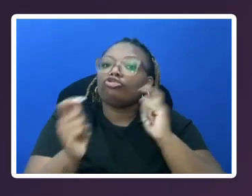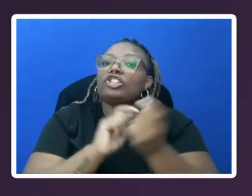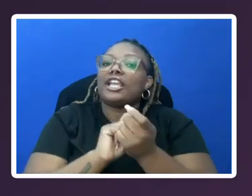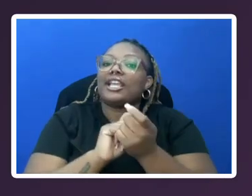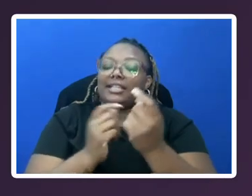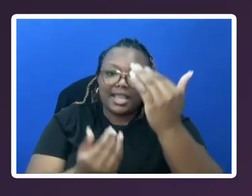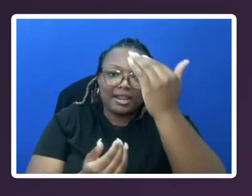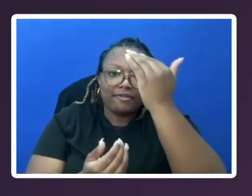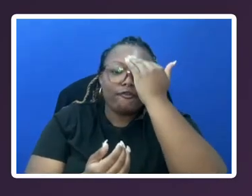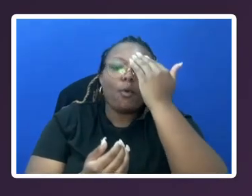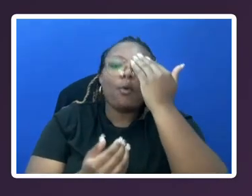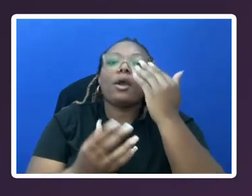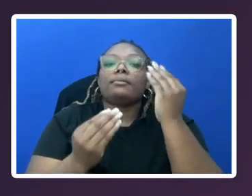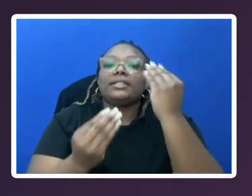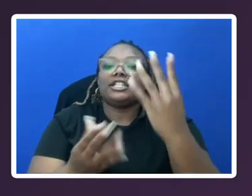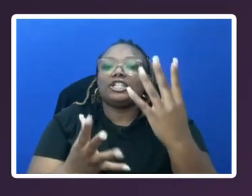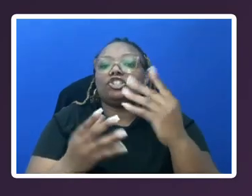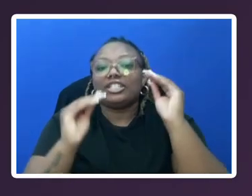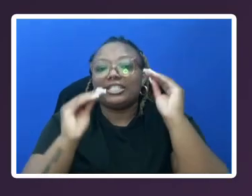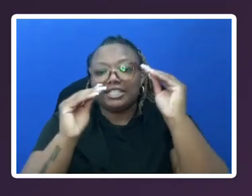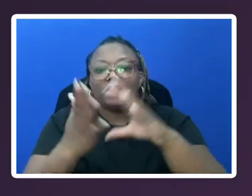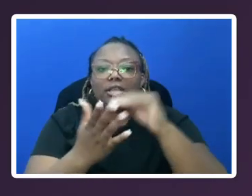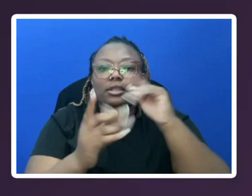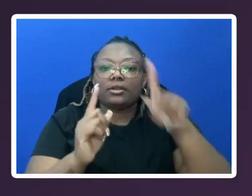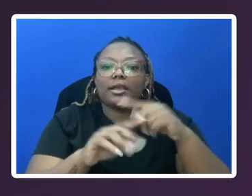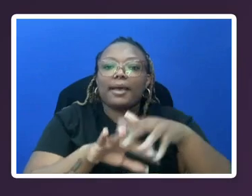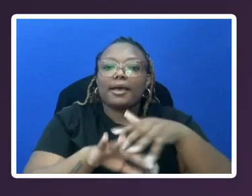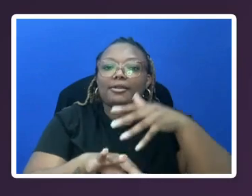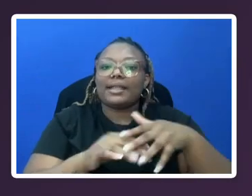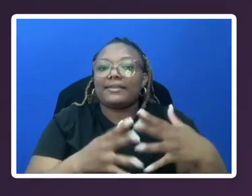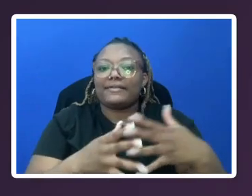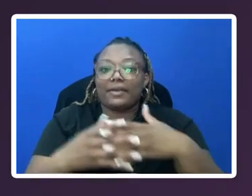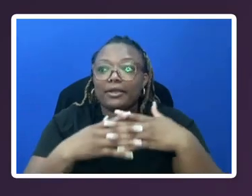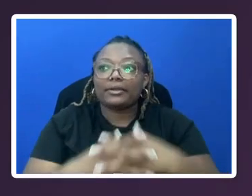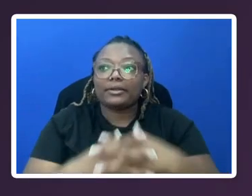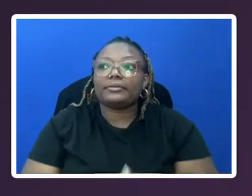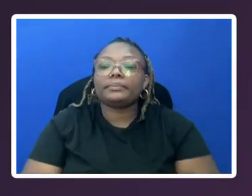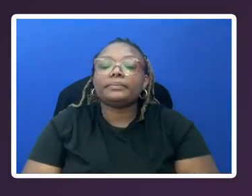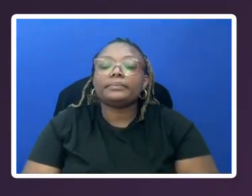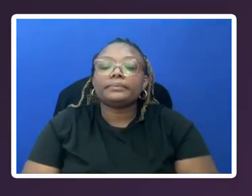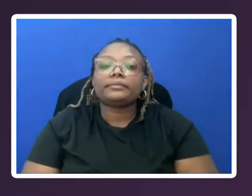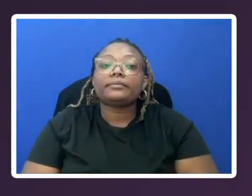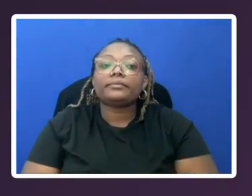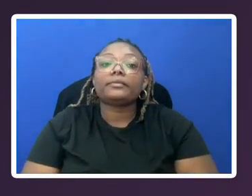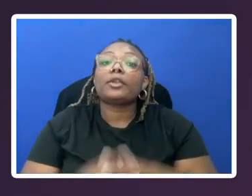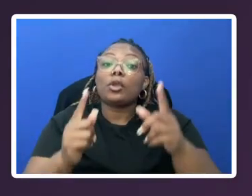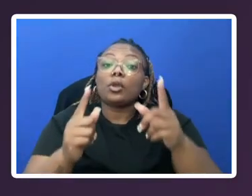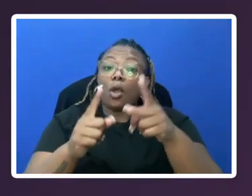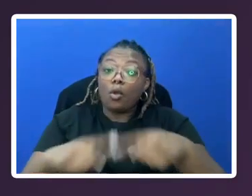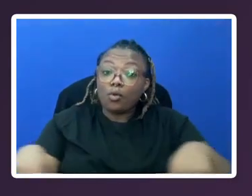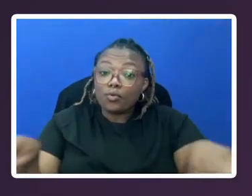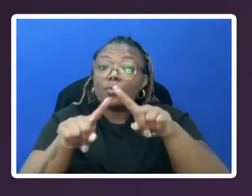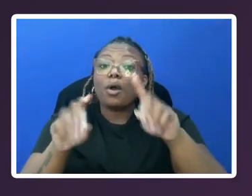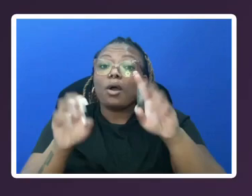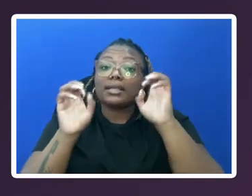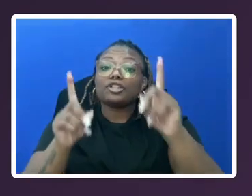America. You as educators have a key role as allies in your classroom. And